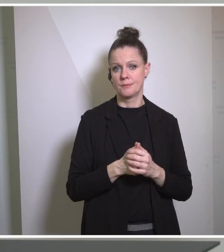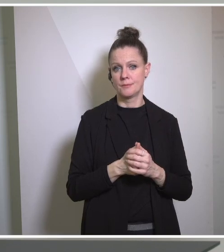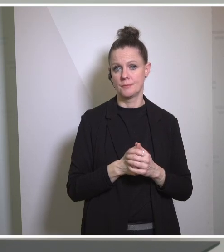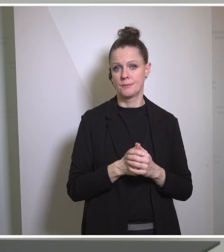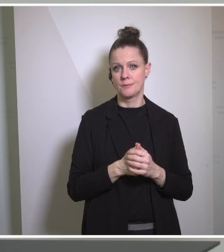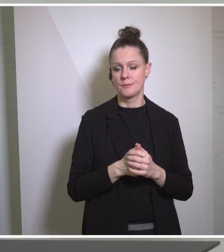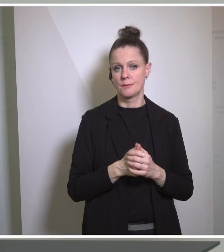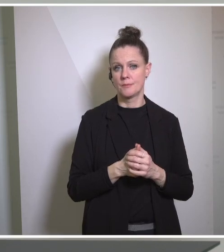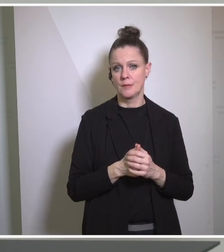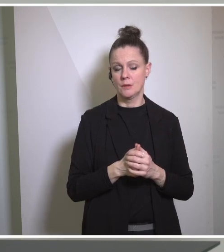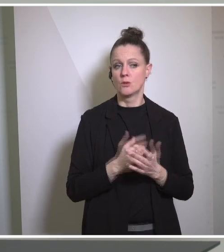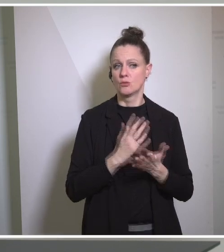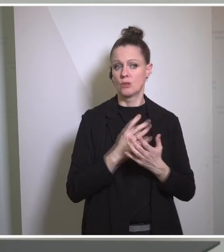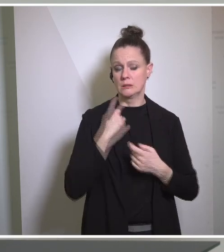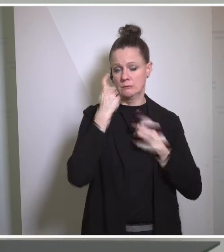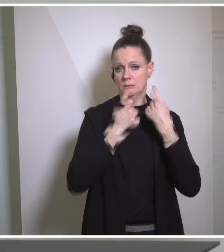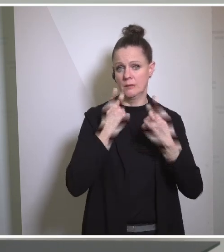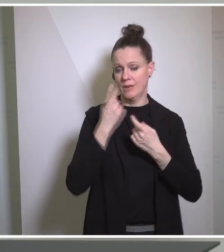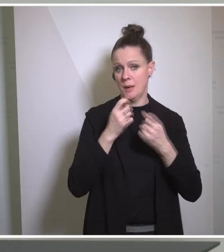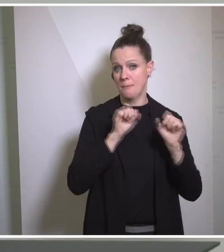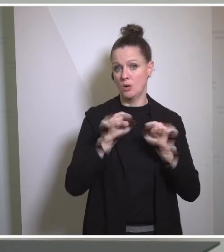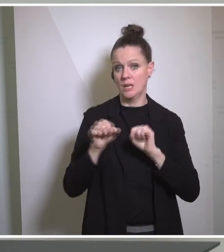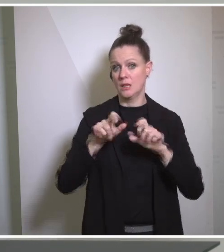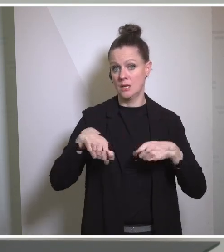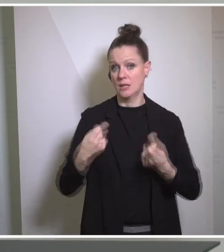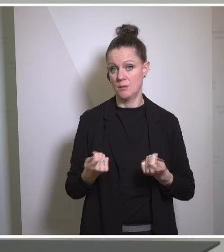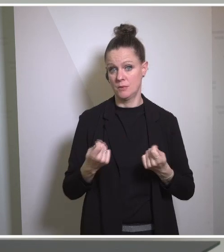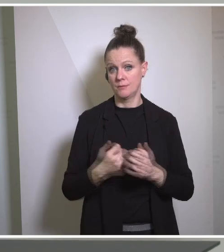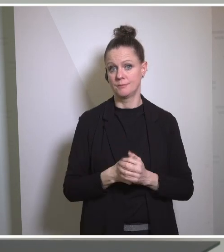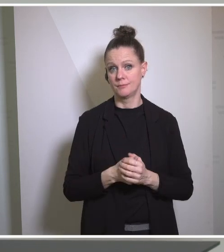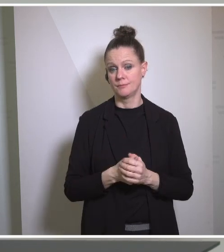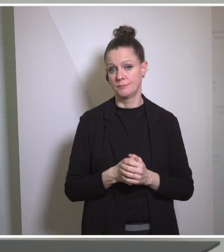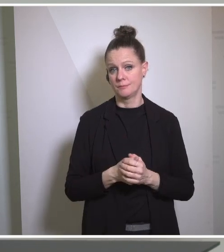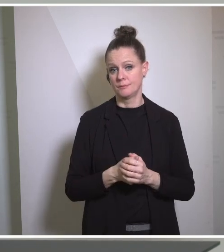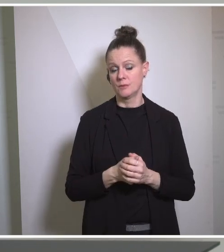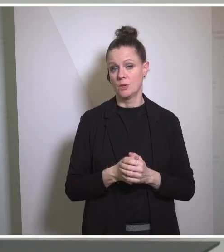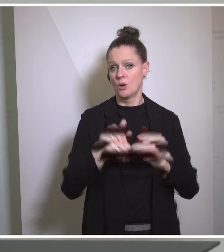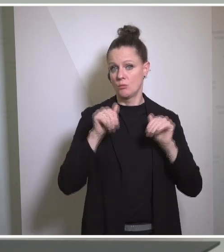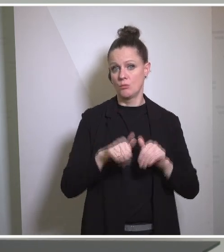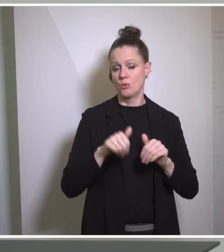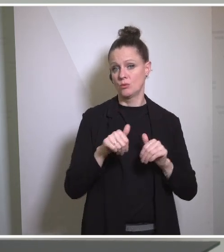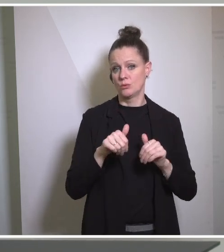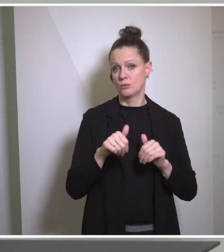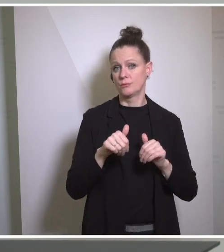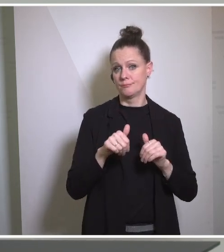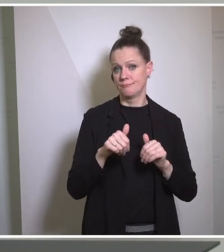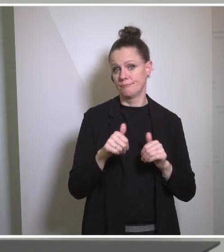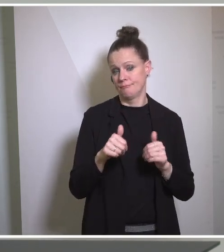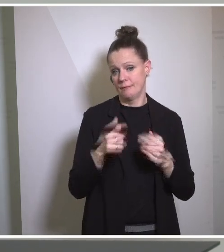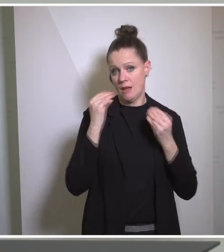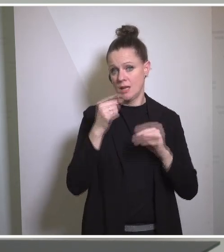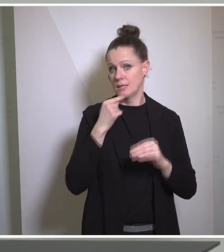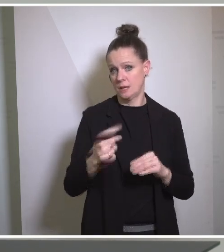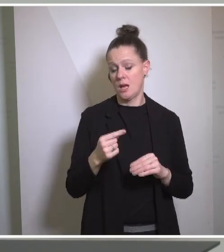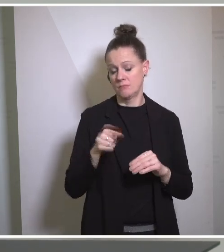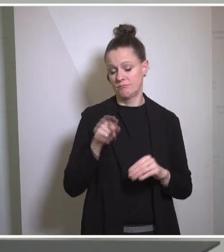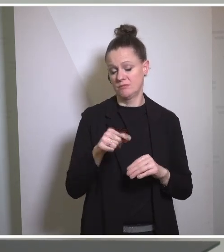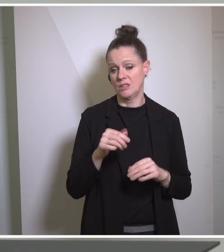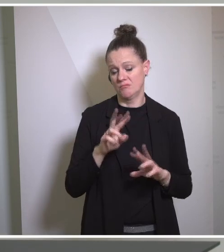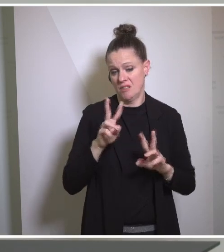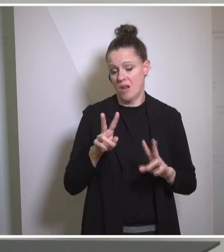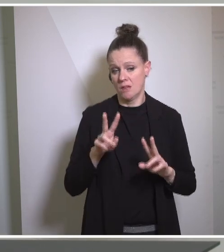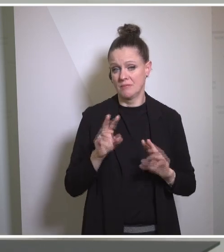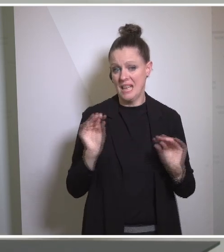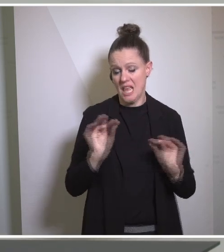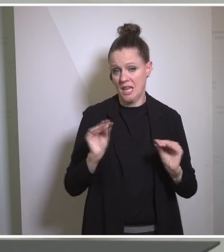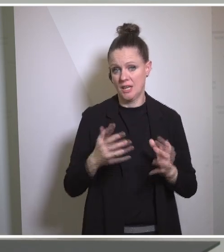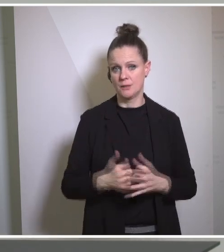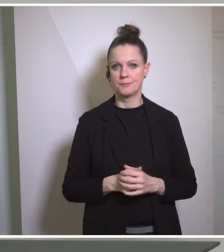eventuality and um the commitment to address it if necessary is very real and very strong on Haiti